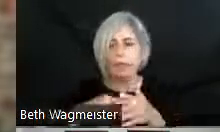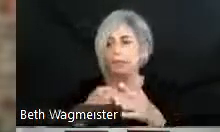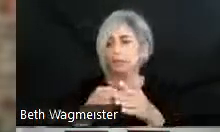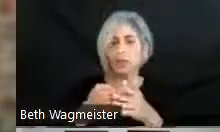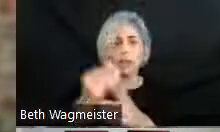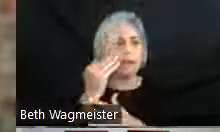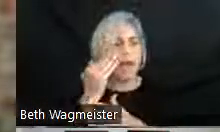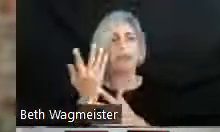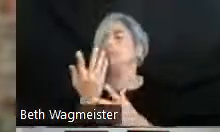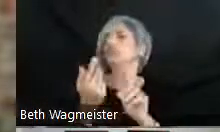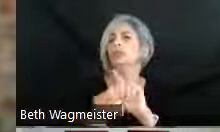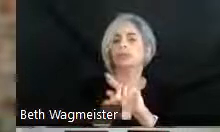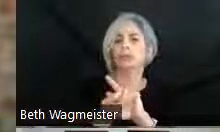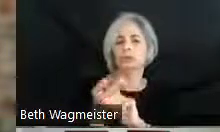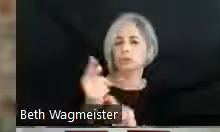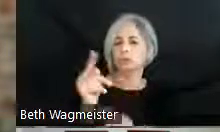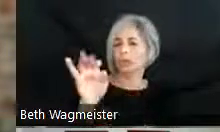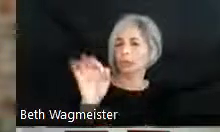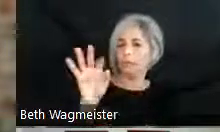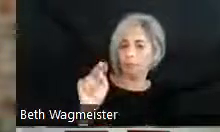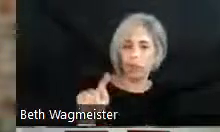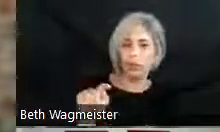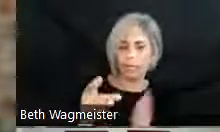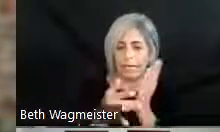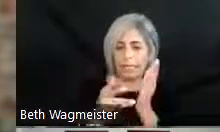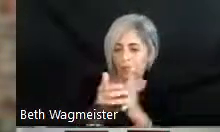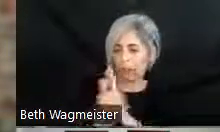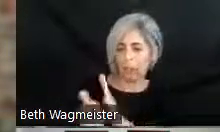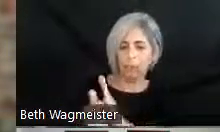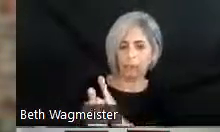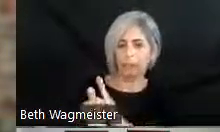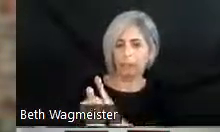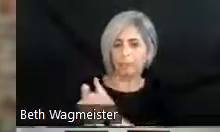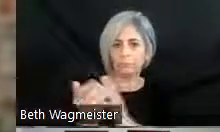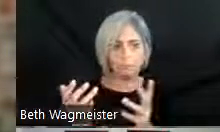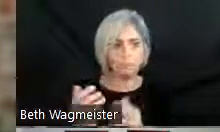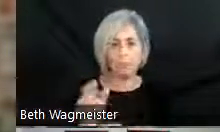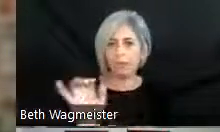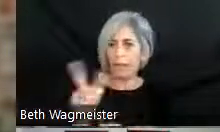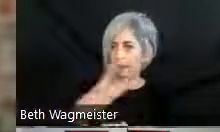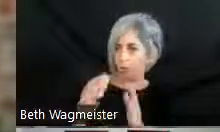transfer and technical skills kinds of thing. Miriam, I like your comment there.